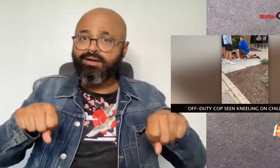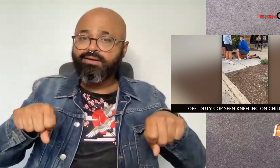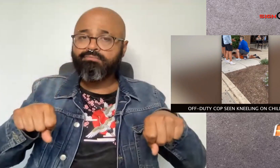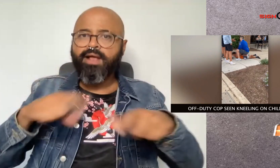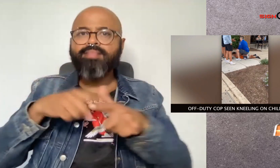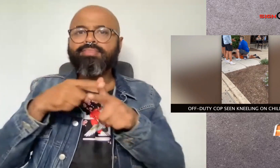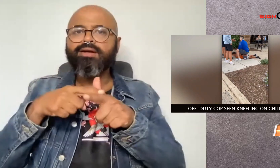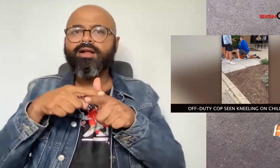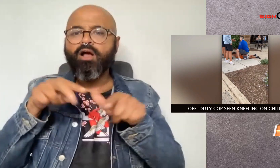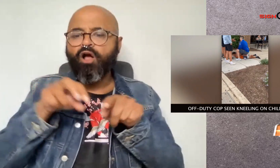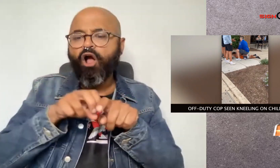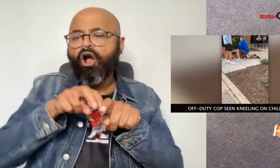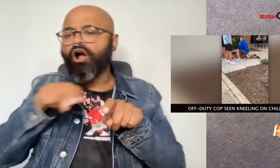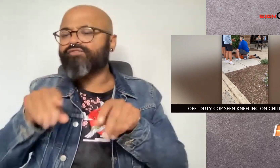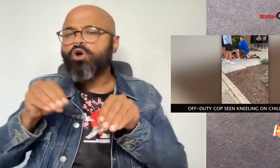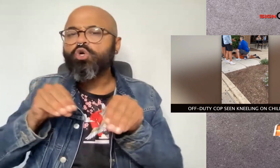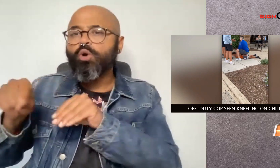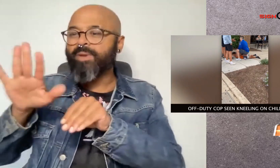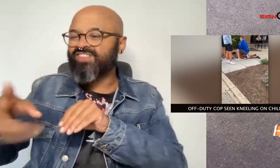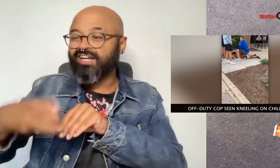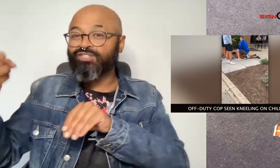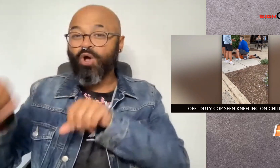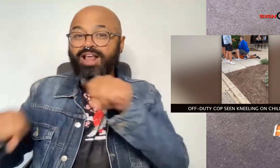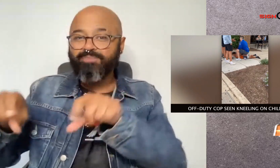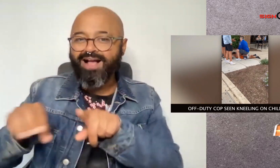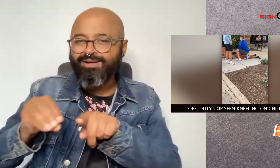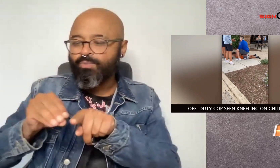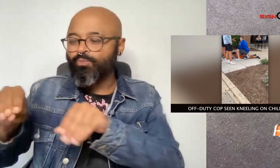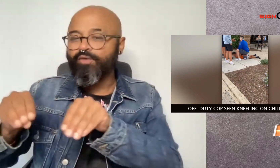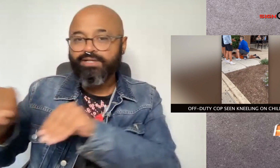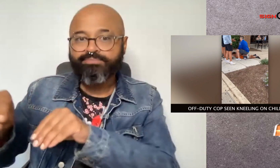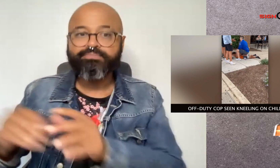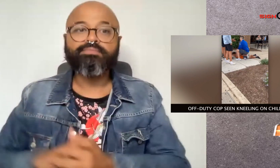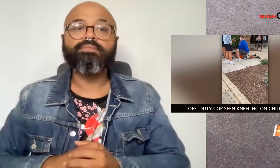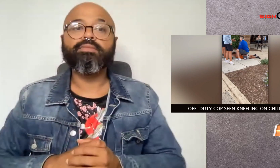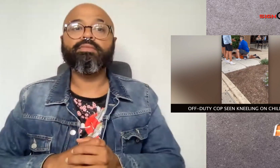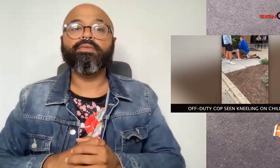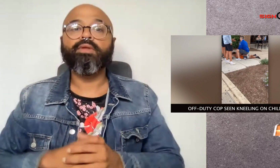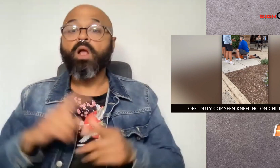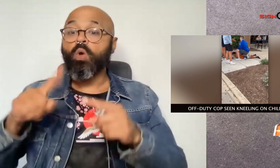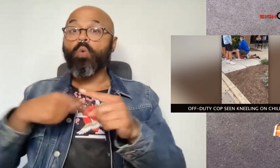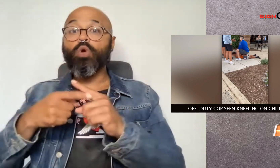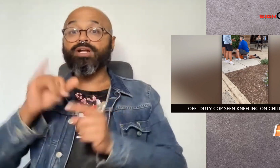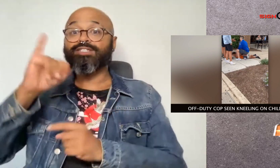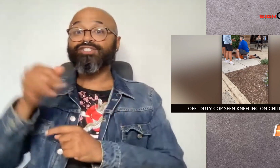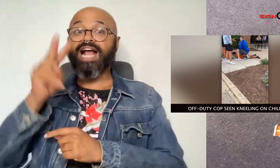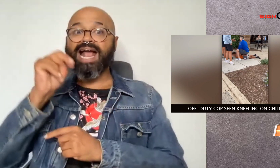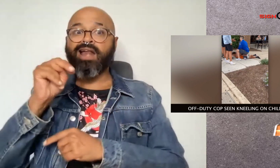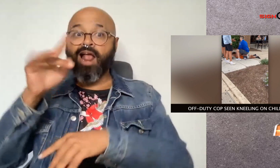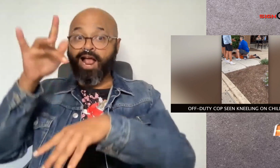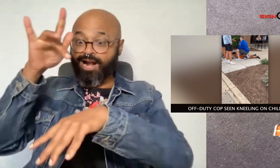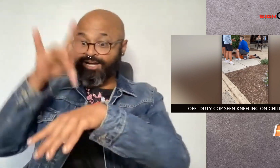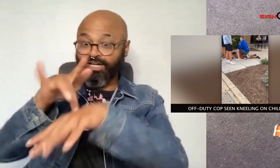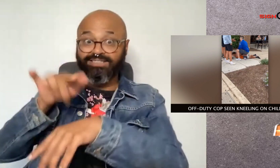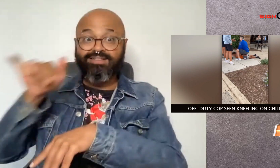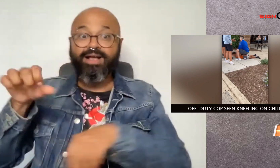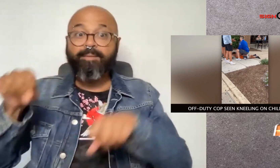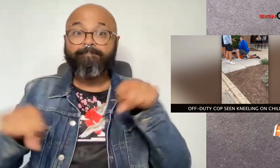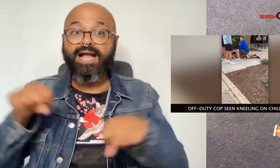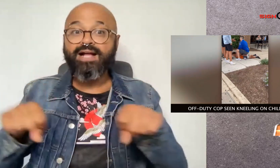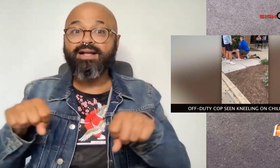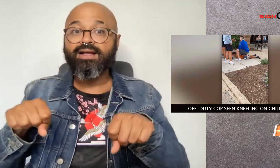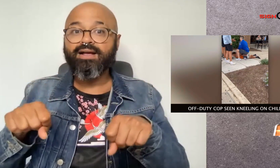was sitting on his own bike when he got off to move the stolen bike when JN touched the